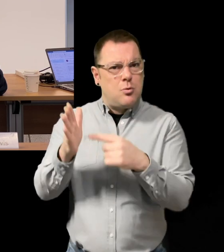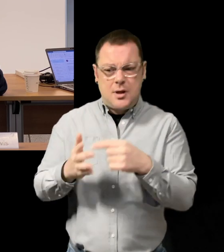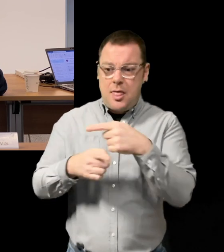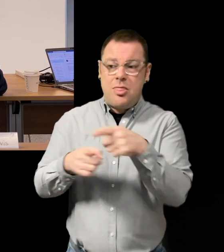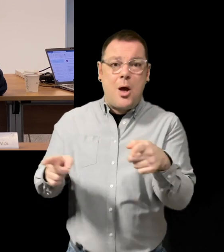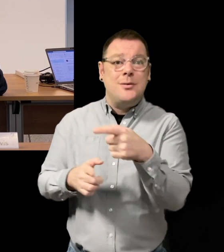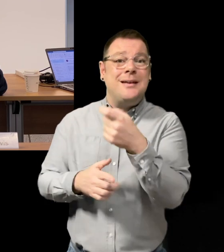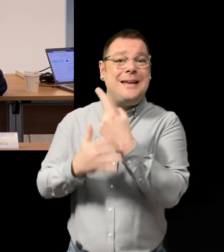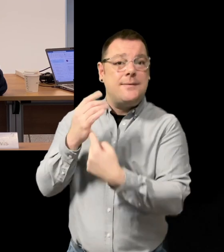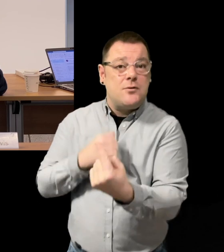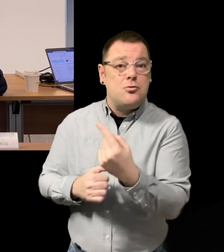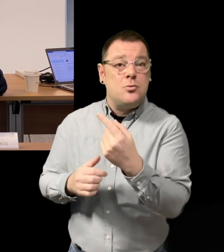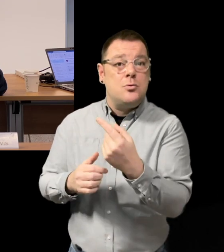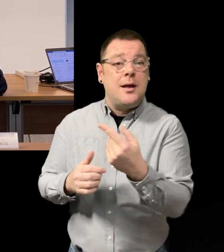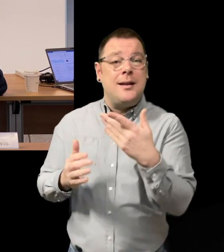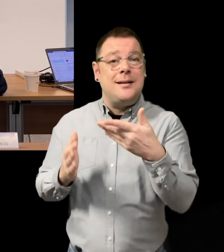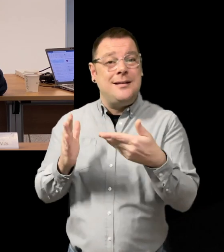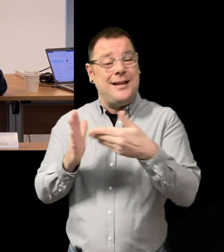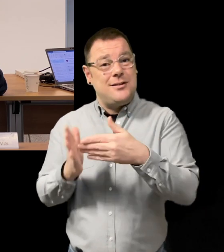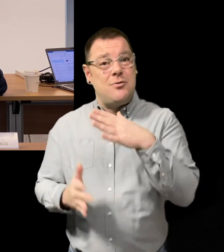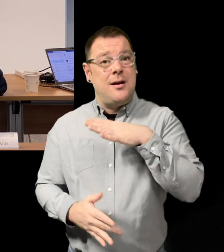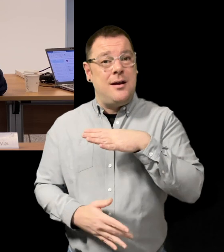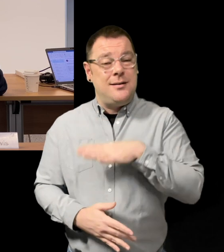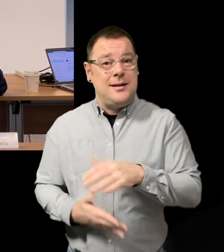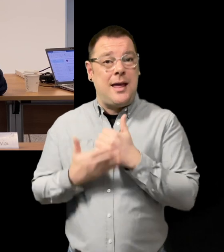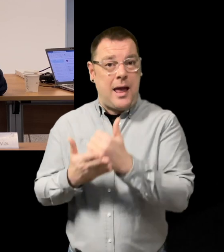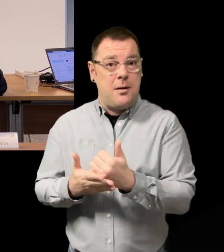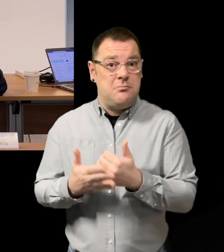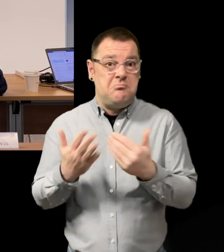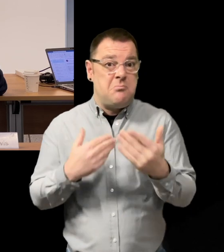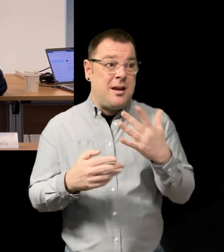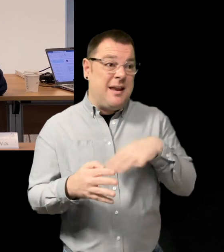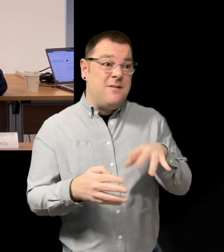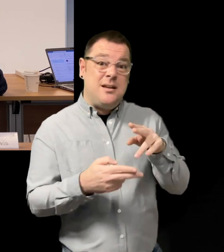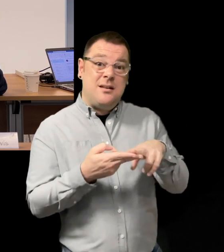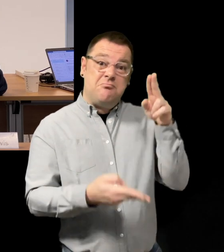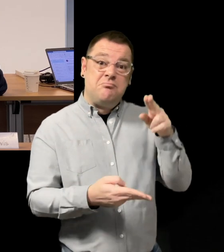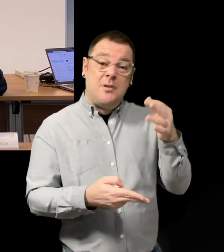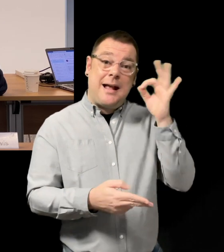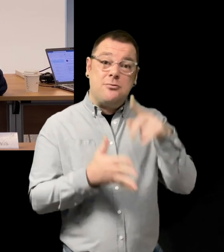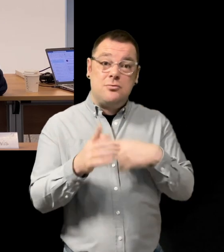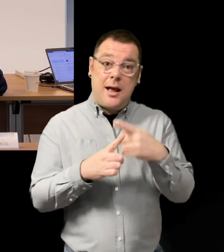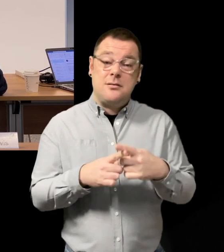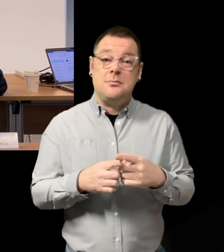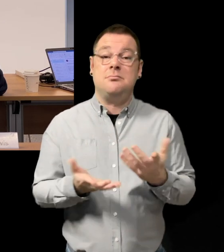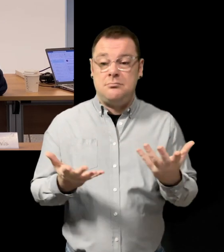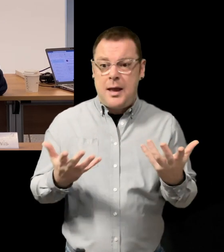those individuals, even if that means an increase in council tax and we will repay that trust